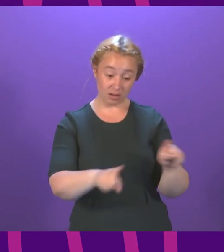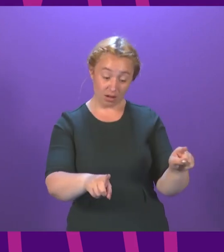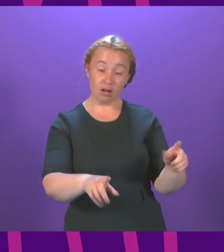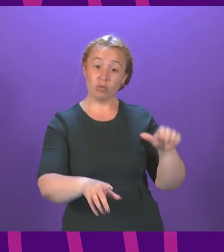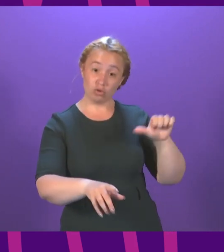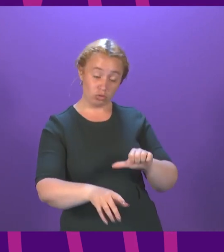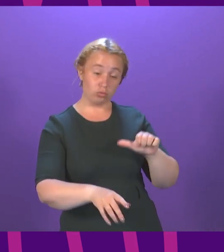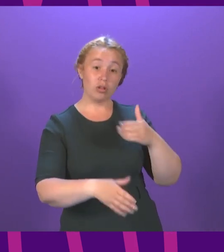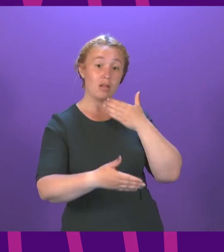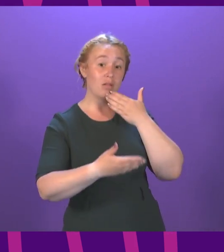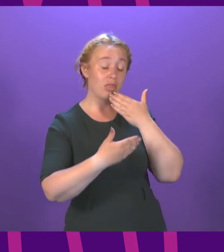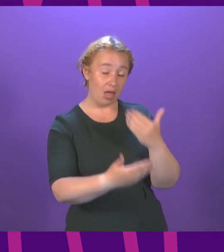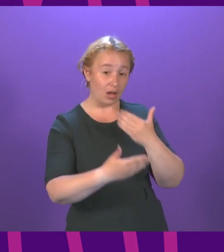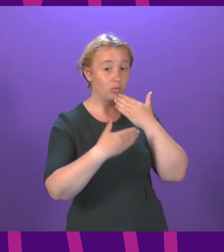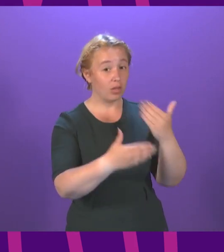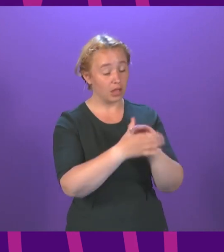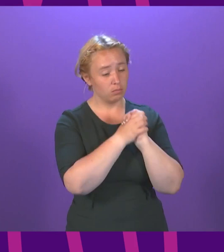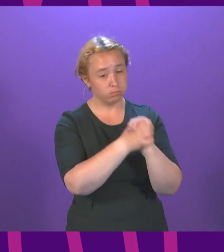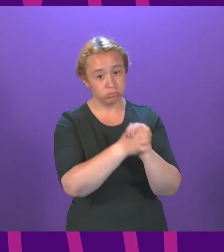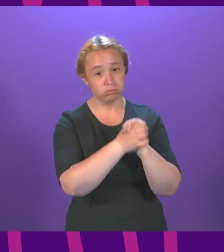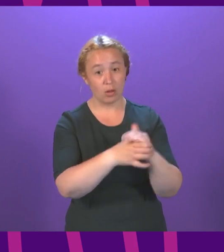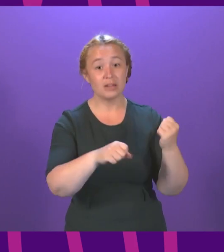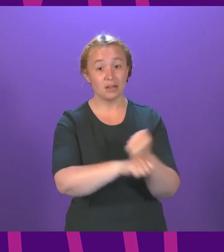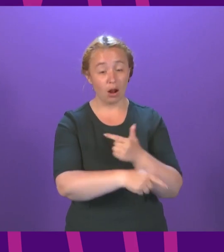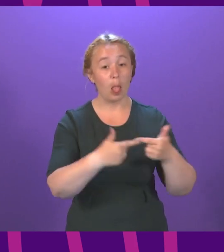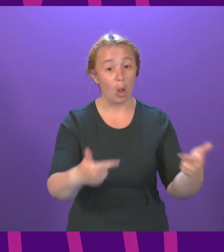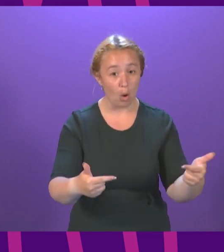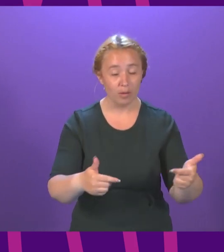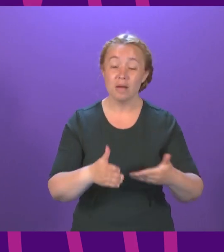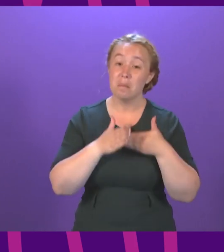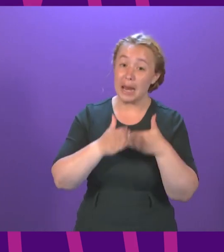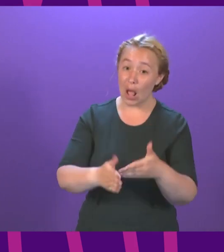for everything that they have done. However, now is the right time to move forward. We